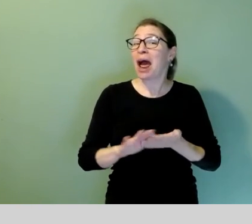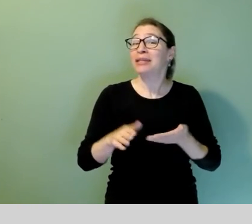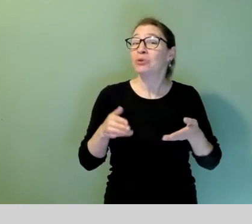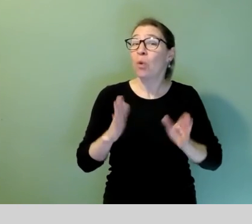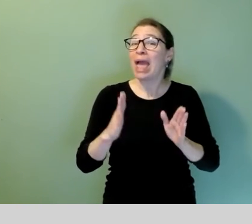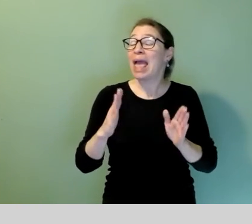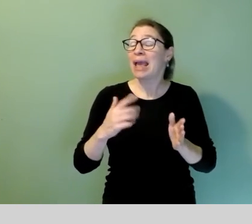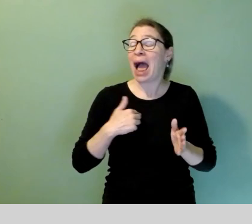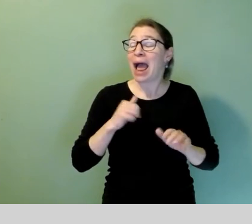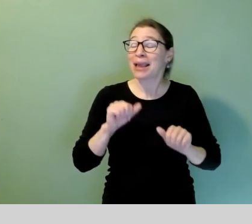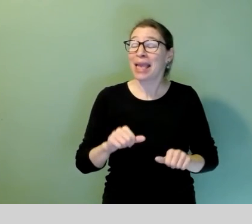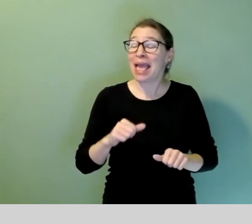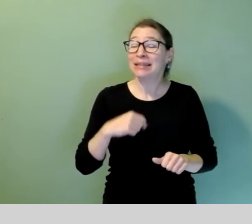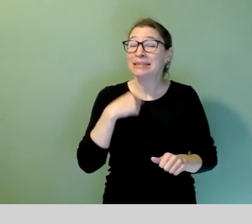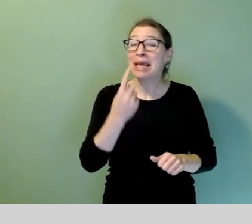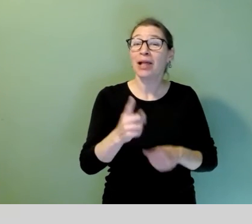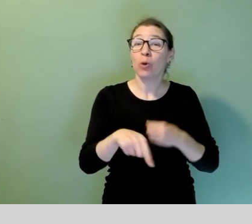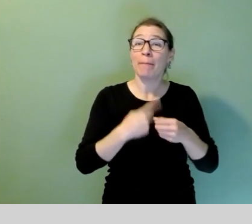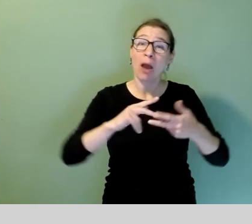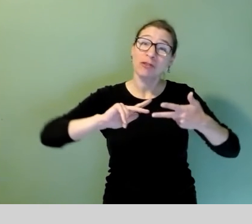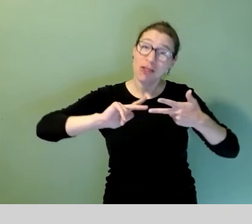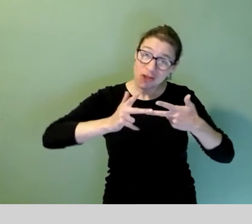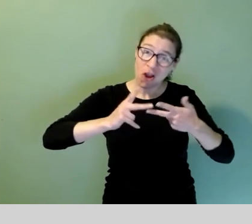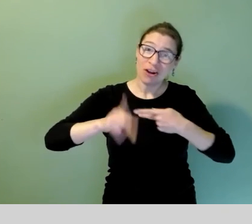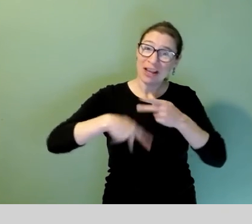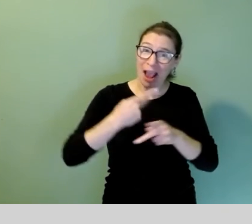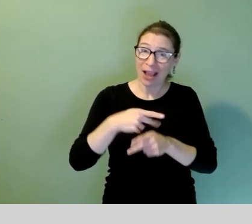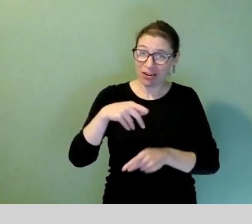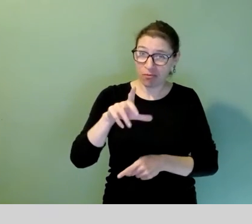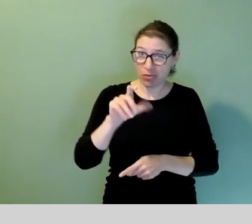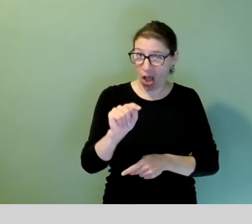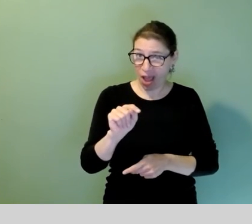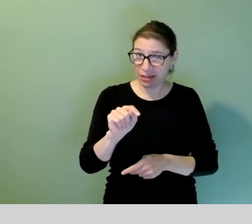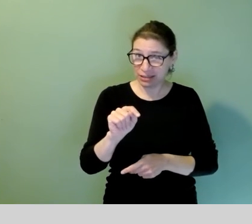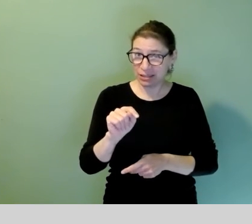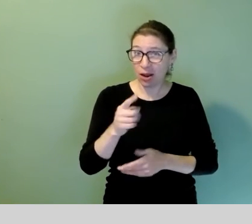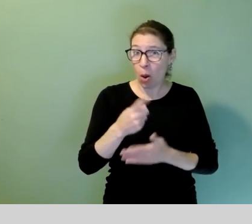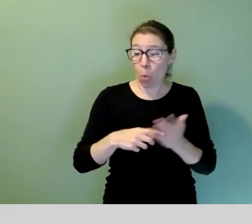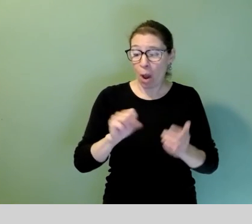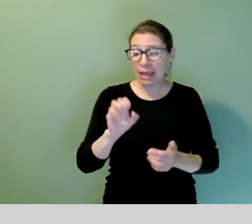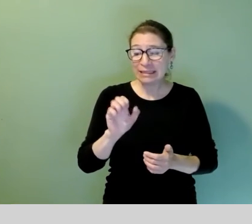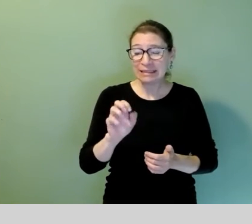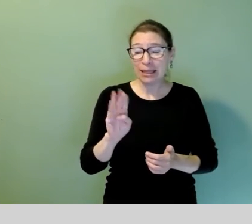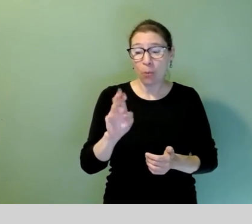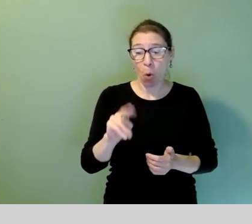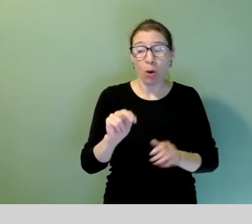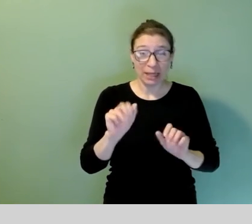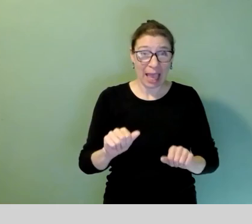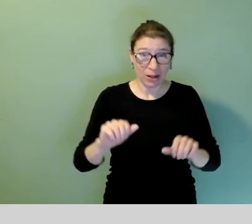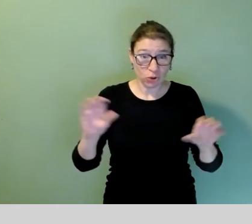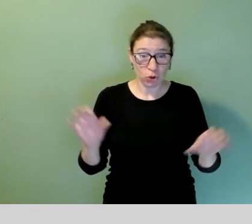to discuss as well the third kind of plot that seaborn supports.